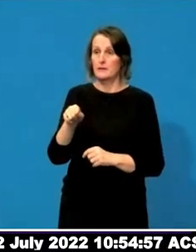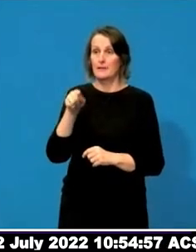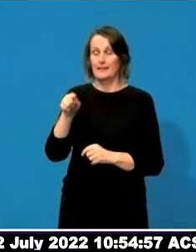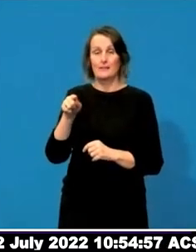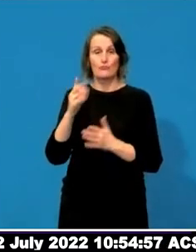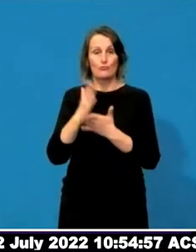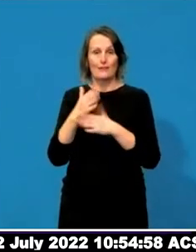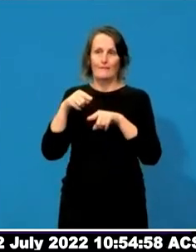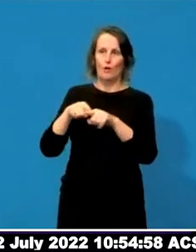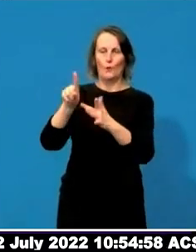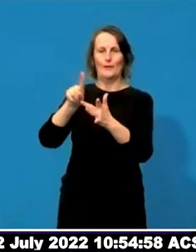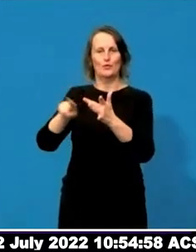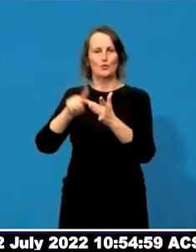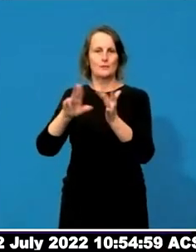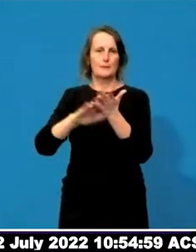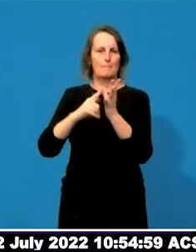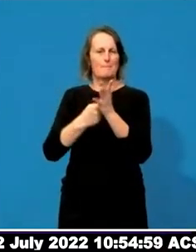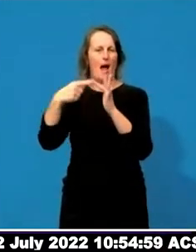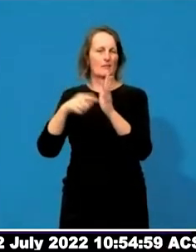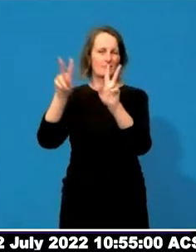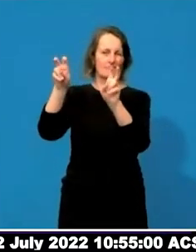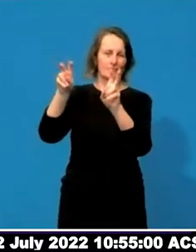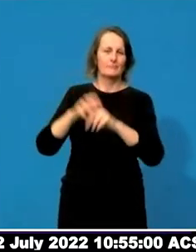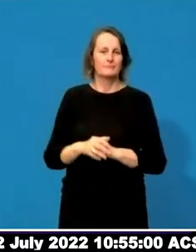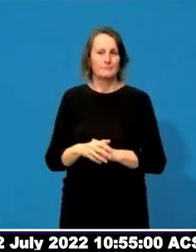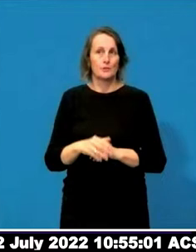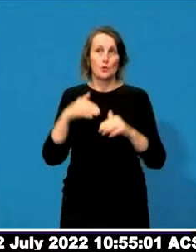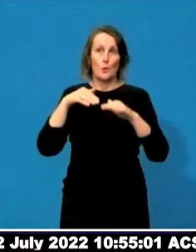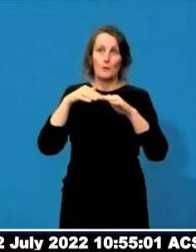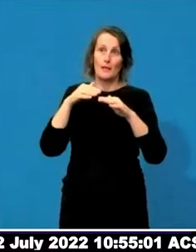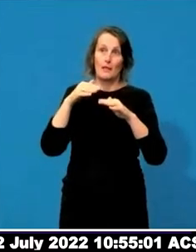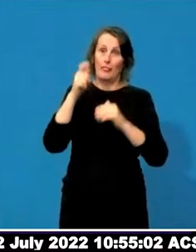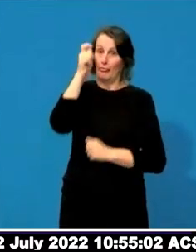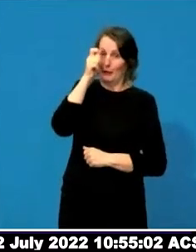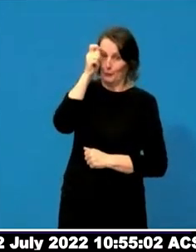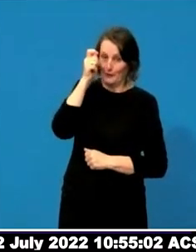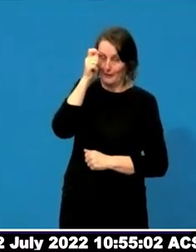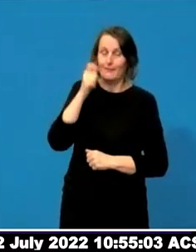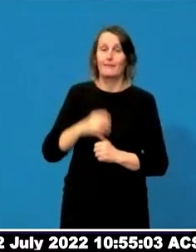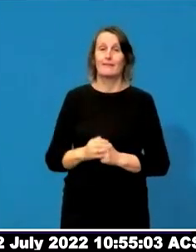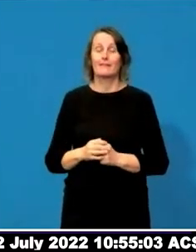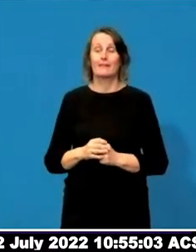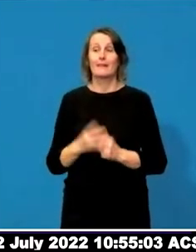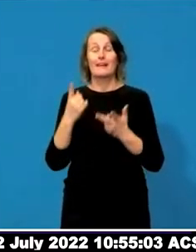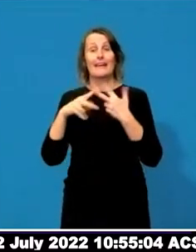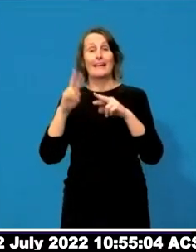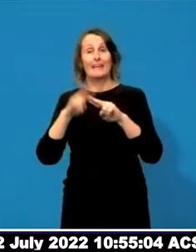and a market-based model, and, theoretically, by funding people's plans,